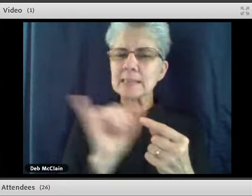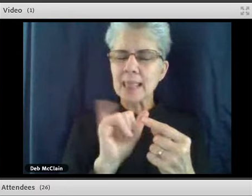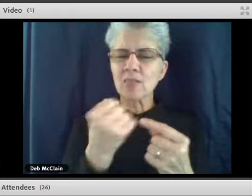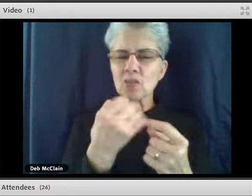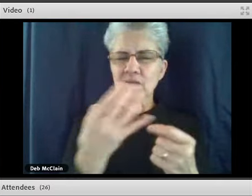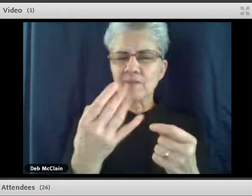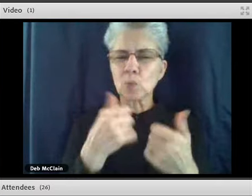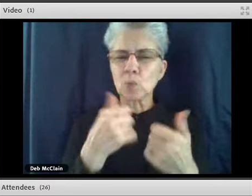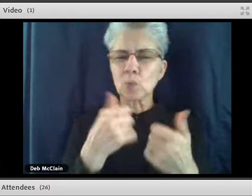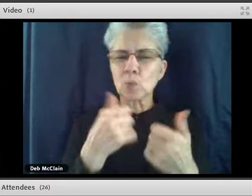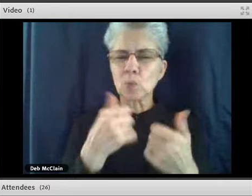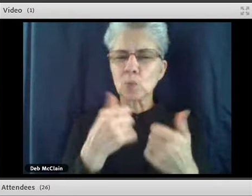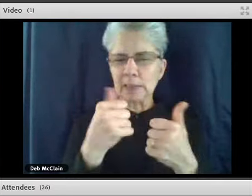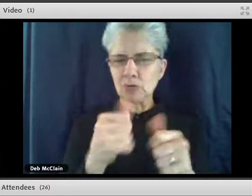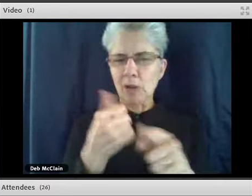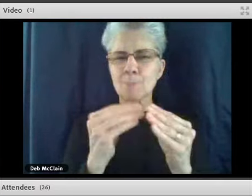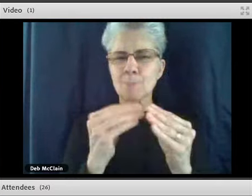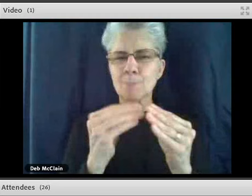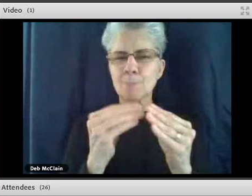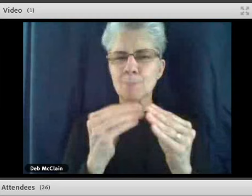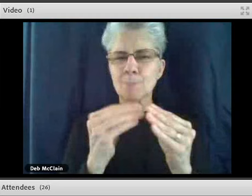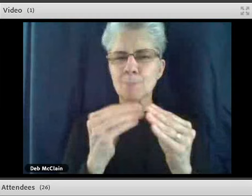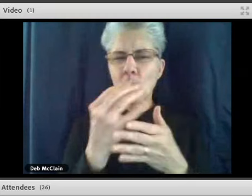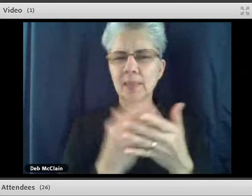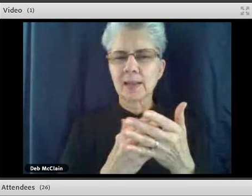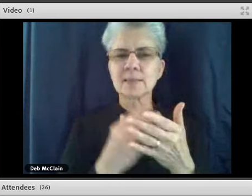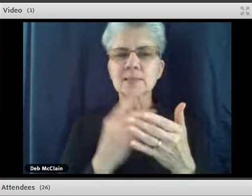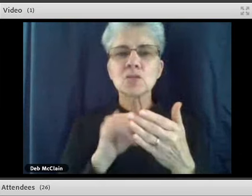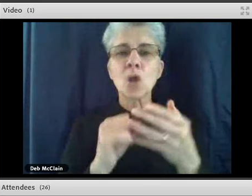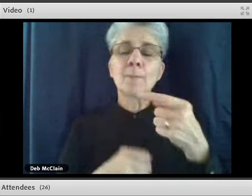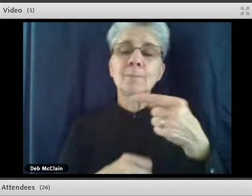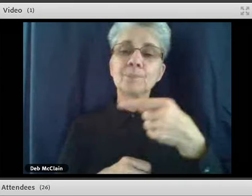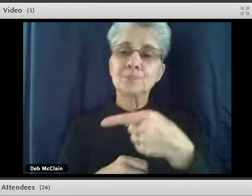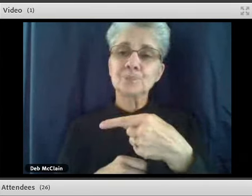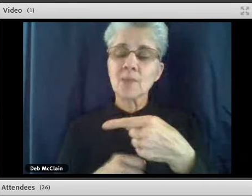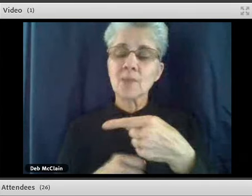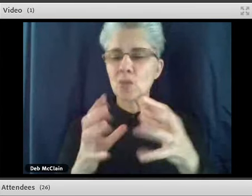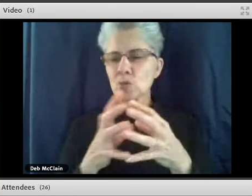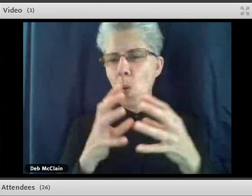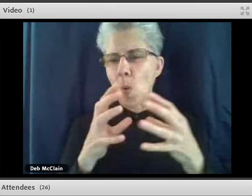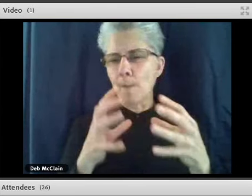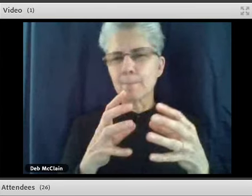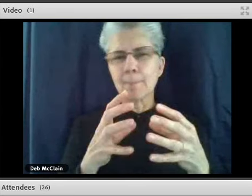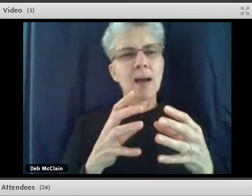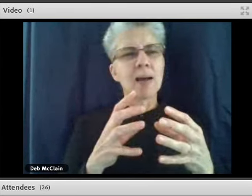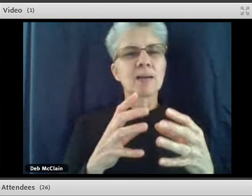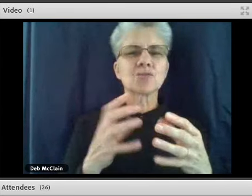Try out a disability app, and see see what it's like. Here's a few that you can try. There's more on that list.